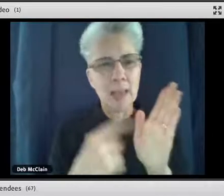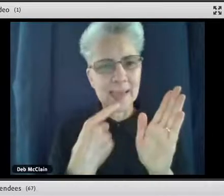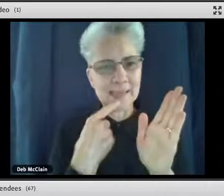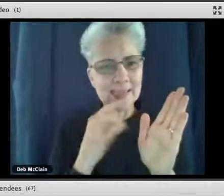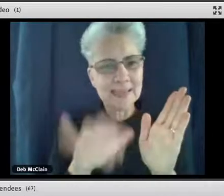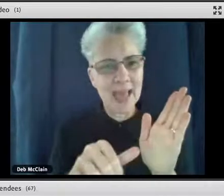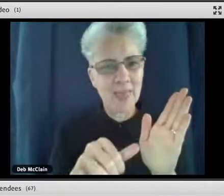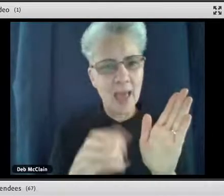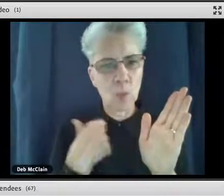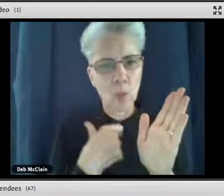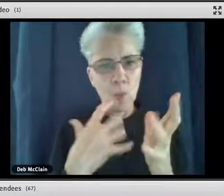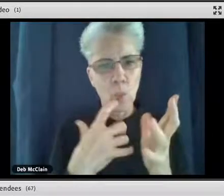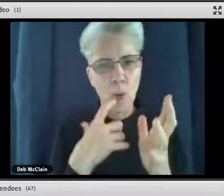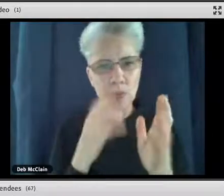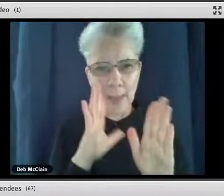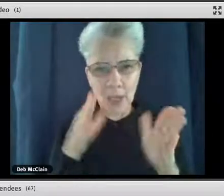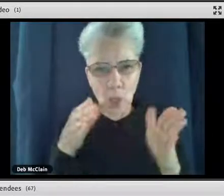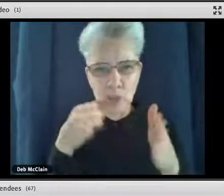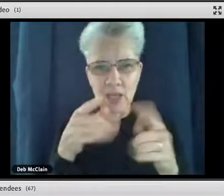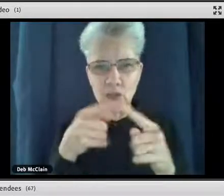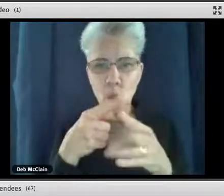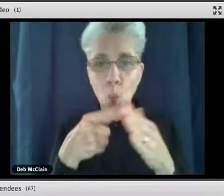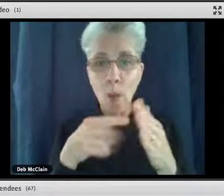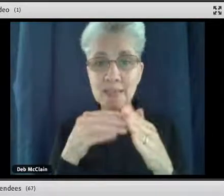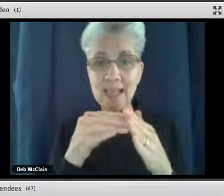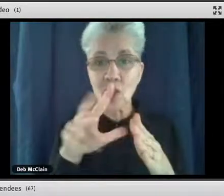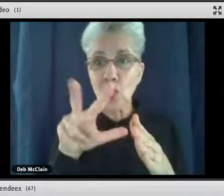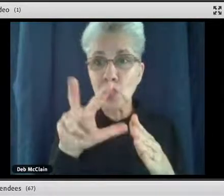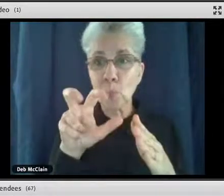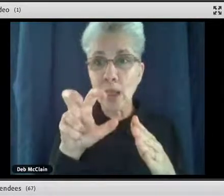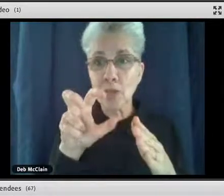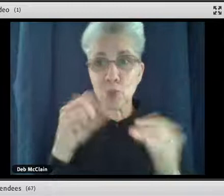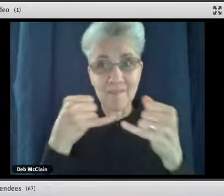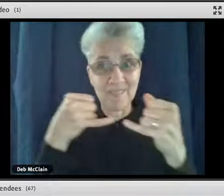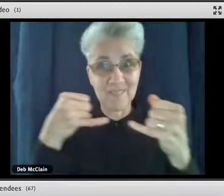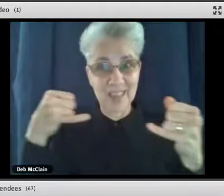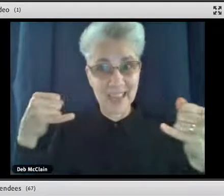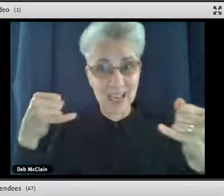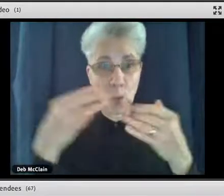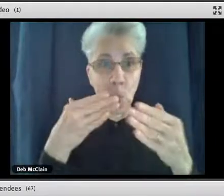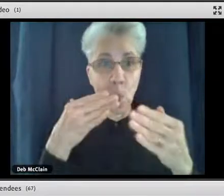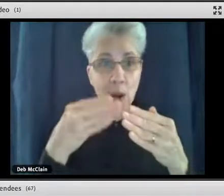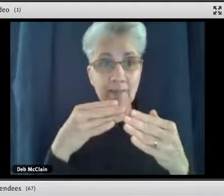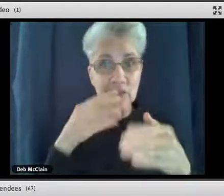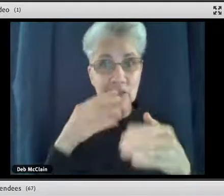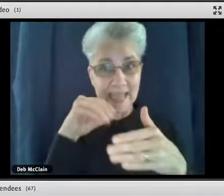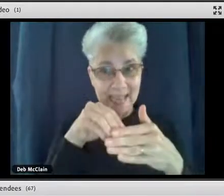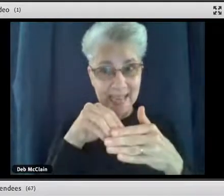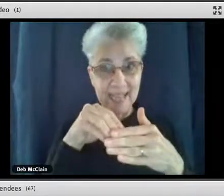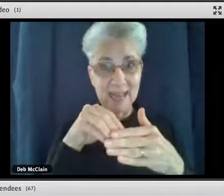the bottom of the slide, it does say that we want to pay close attention to what's in our 300 field.